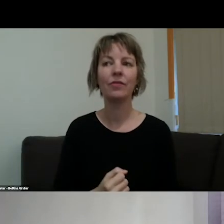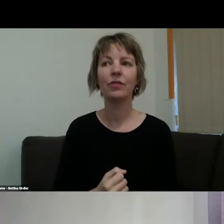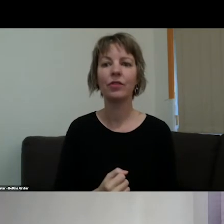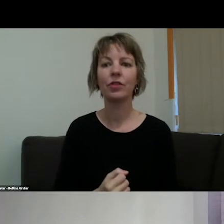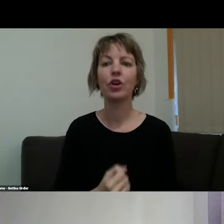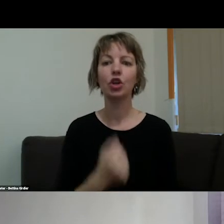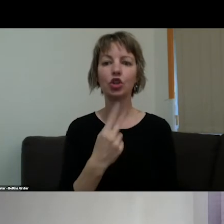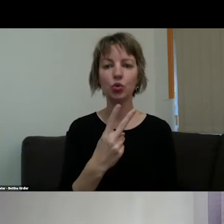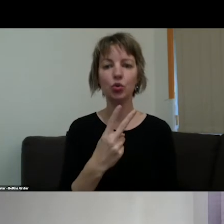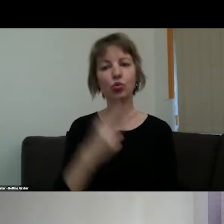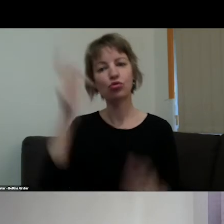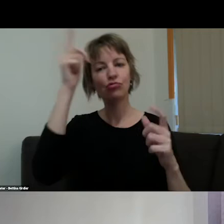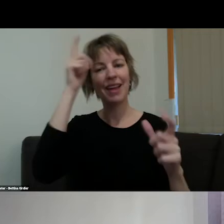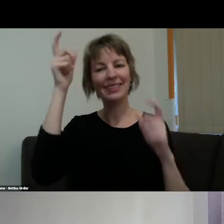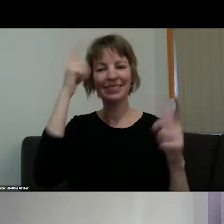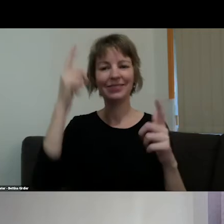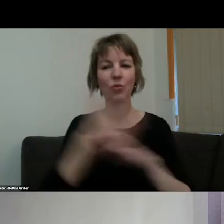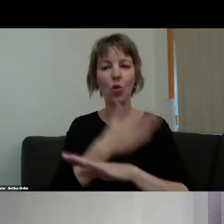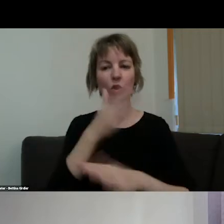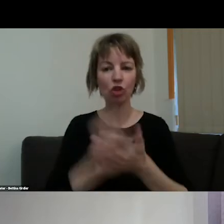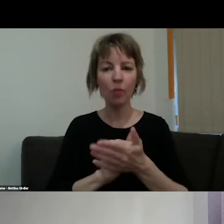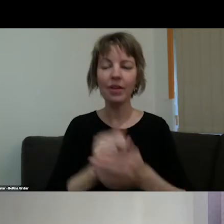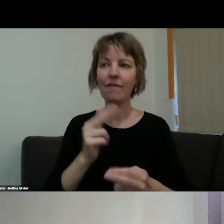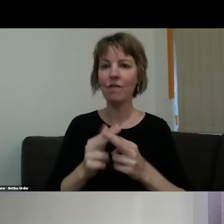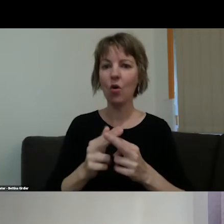workshops for current, serving, wounded and ill defence personnel,